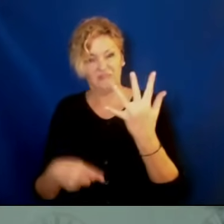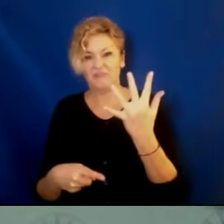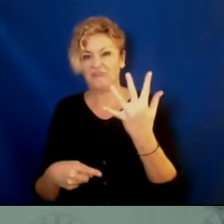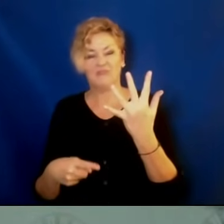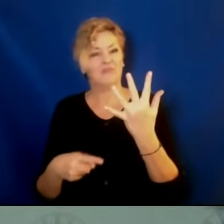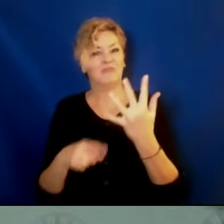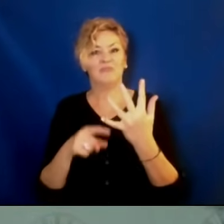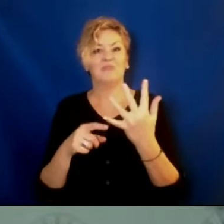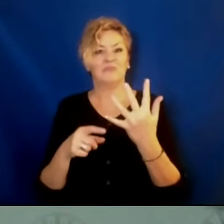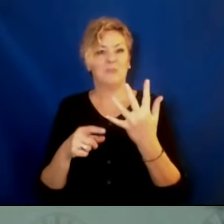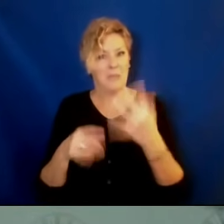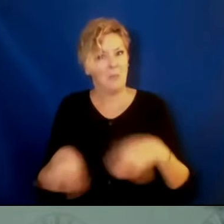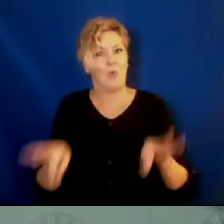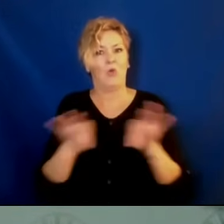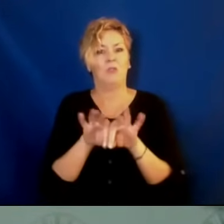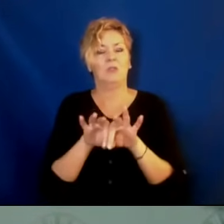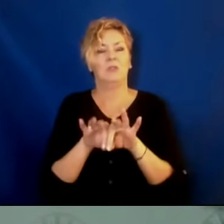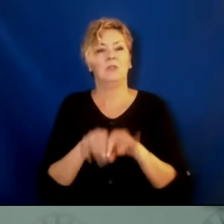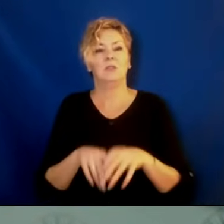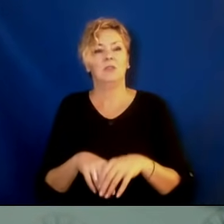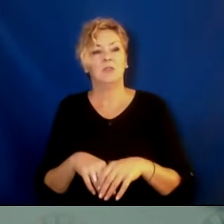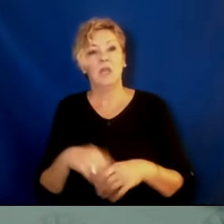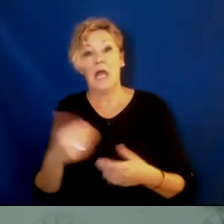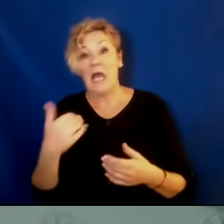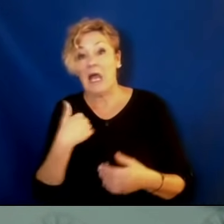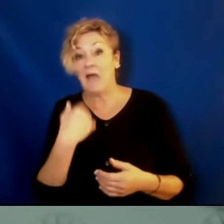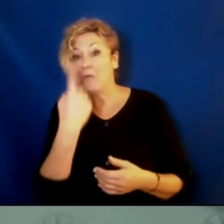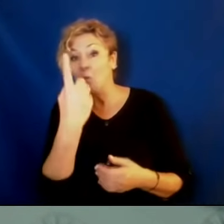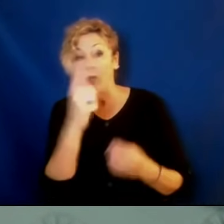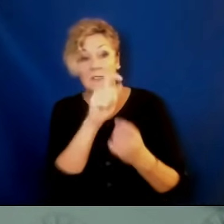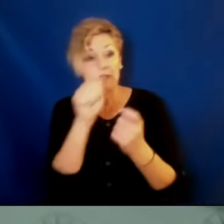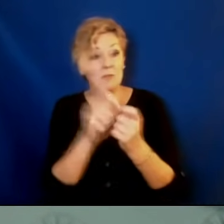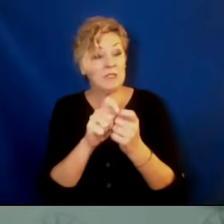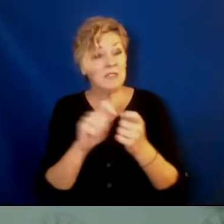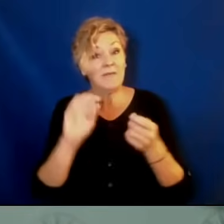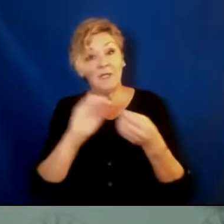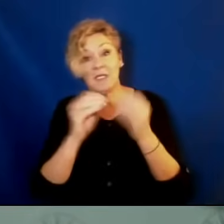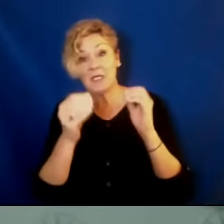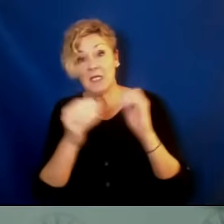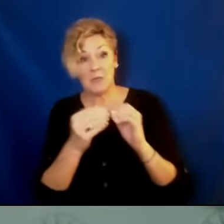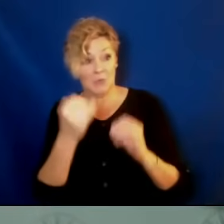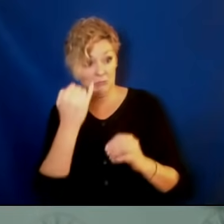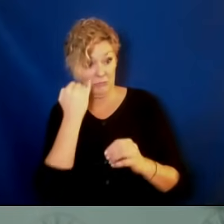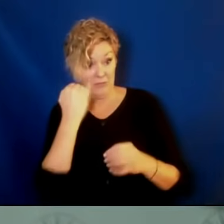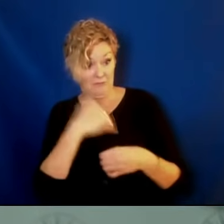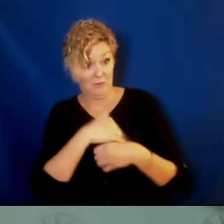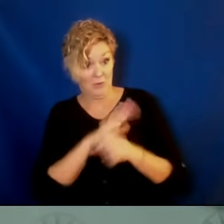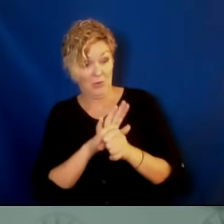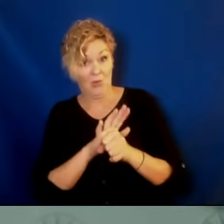This pandemic is something we are managing and the tools in our toolbox are contact tracing, testing, contact